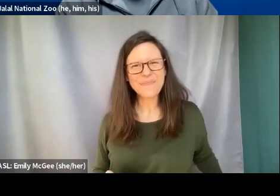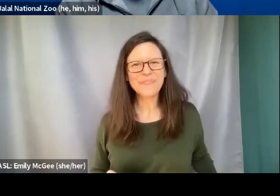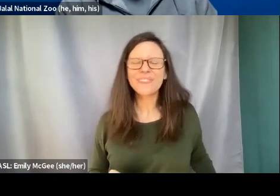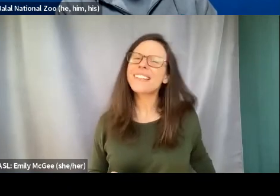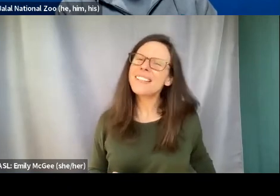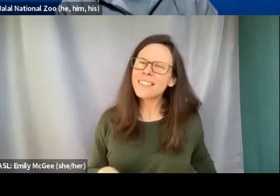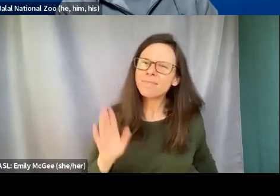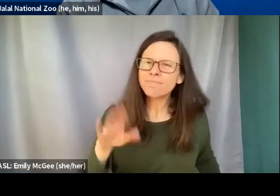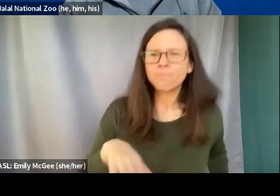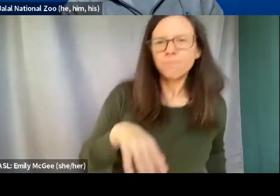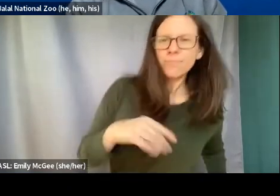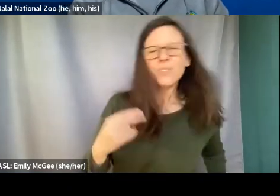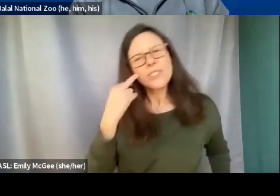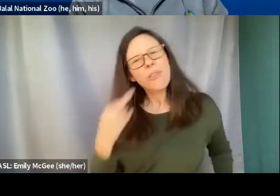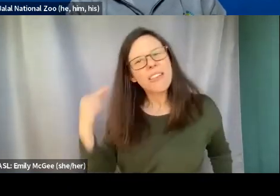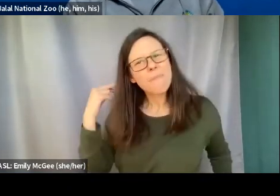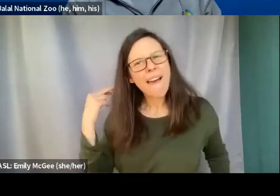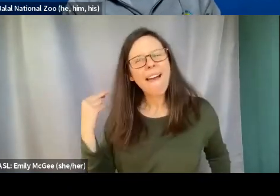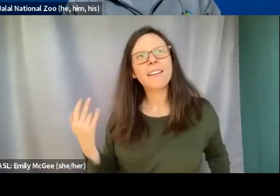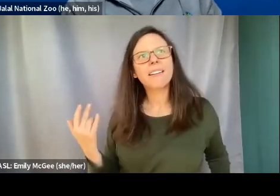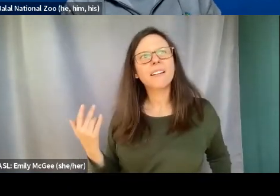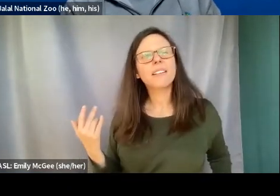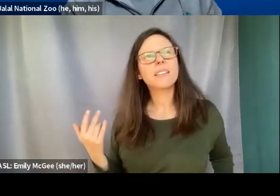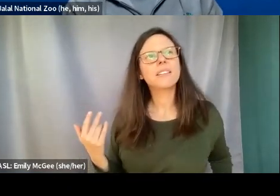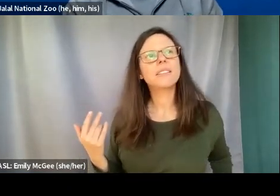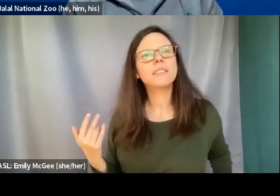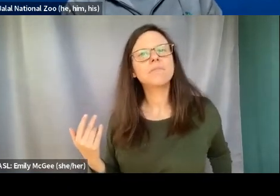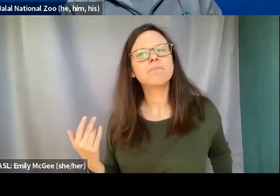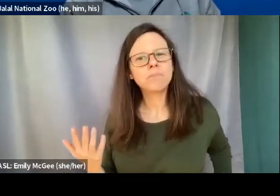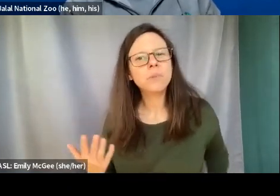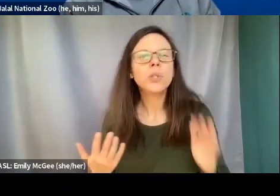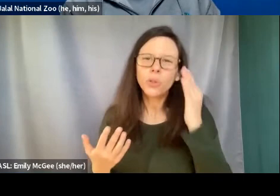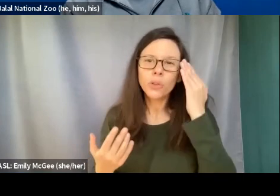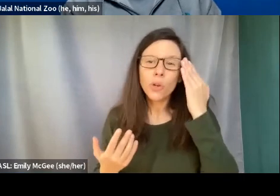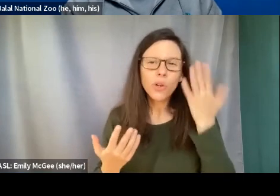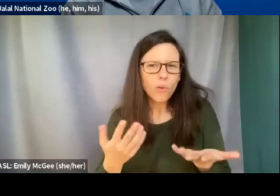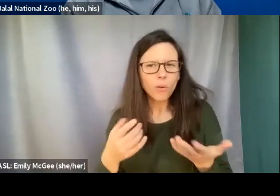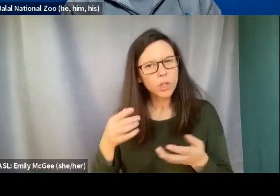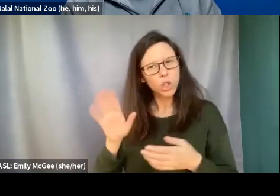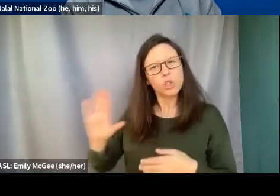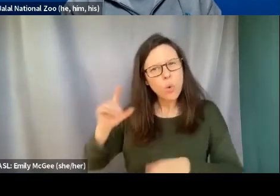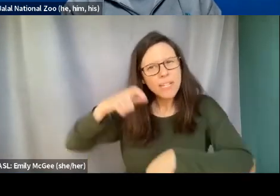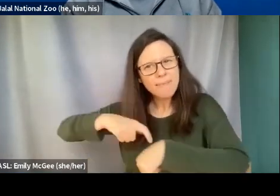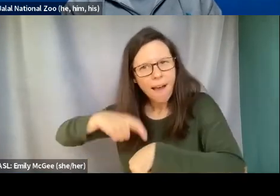Shellie: So thinking back to, you know, where our viewers currently are in their school maybe elementary or middle school what were